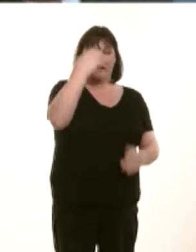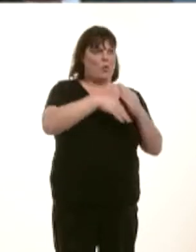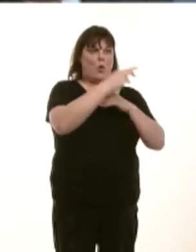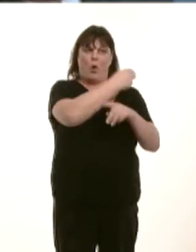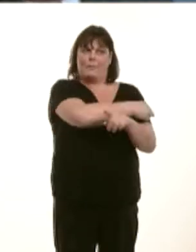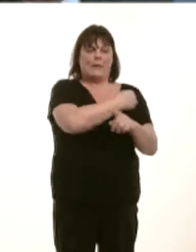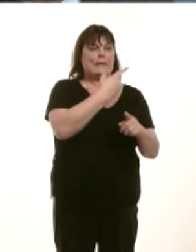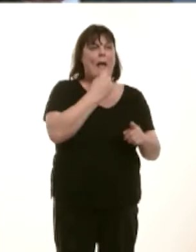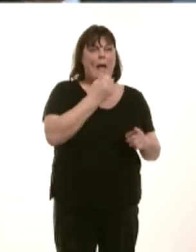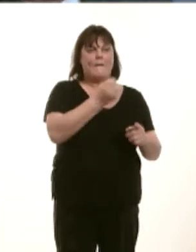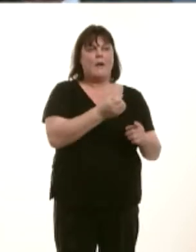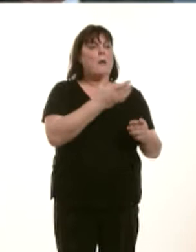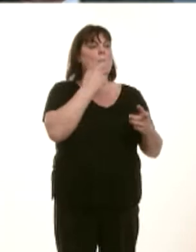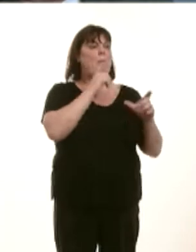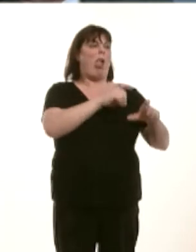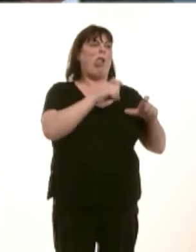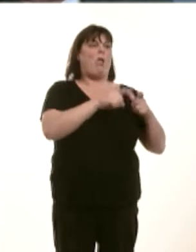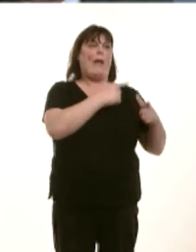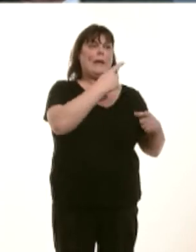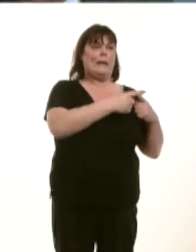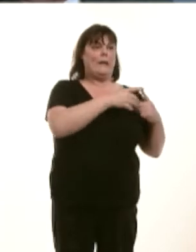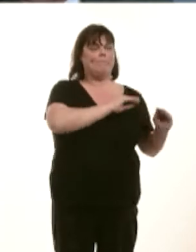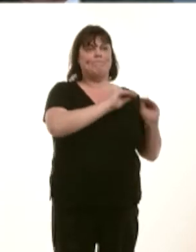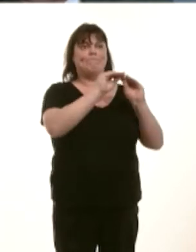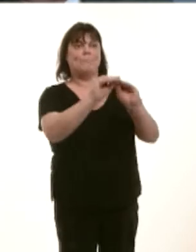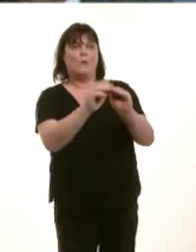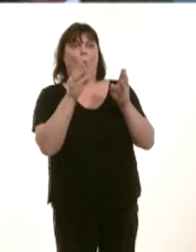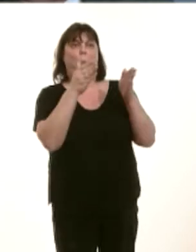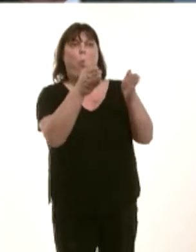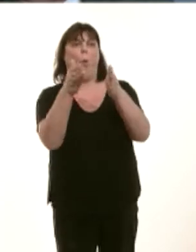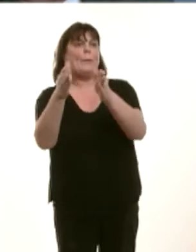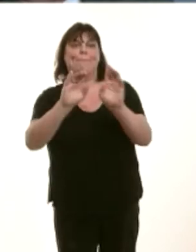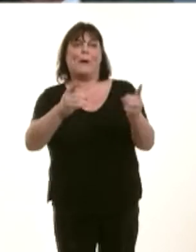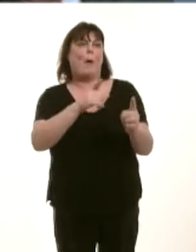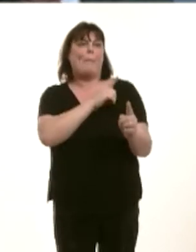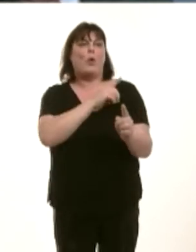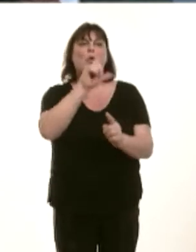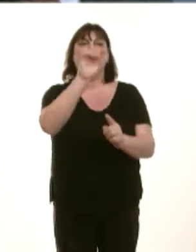out of A&E and into the hospital environment. Weíve lost 20% of the beds over recent years